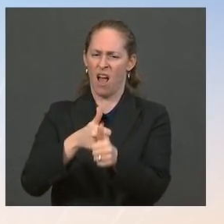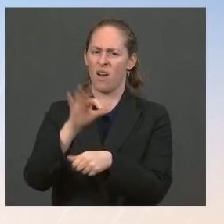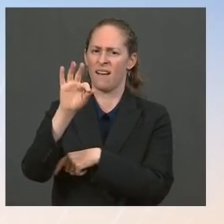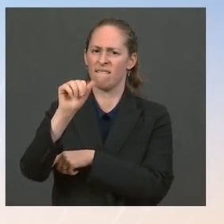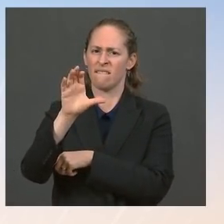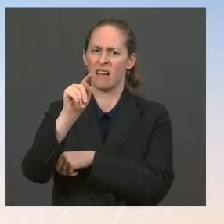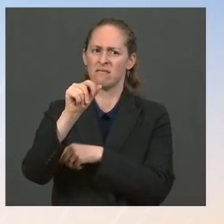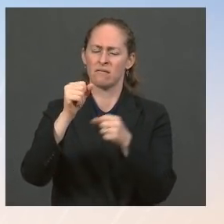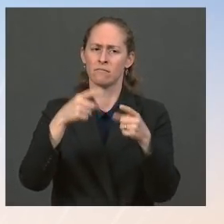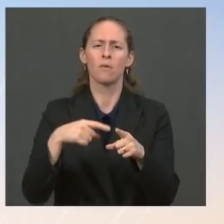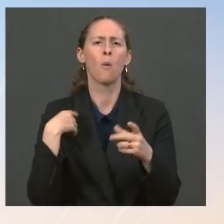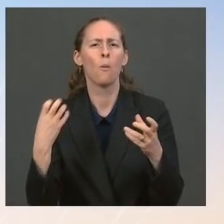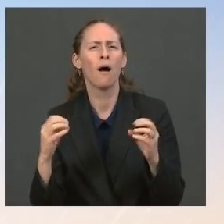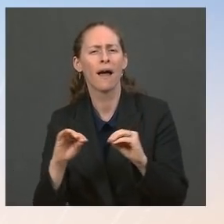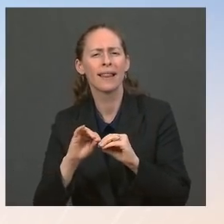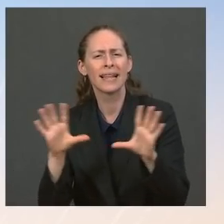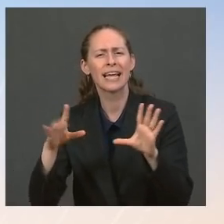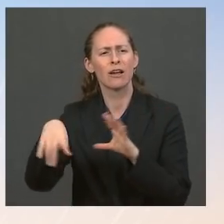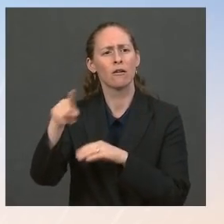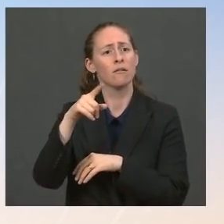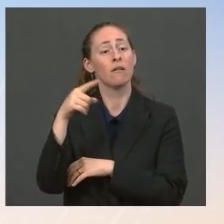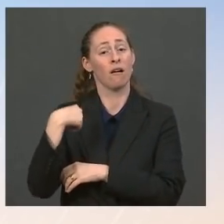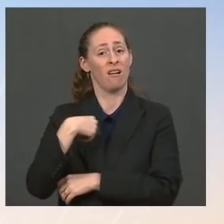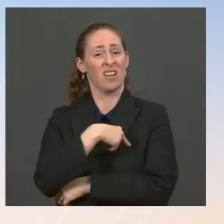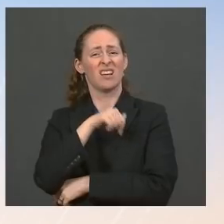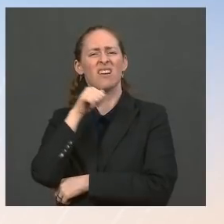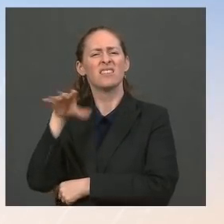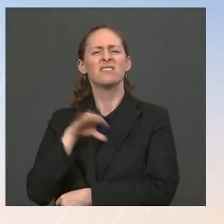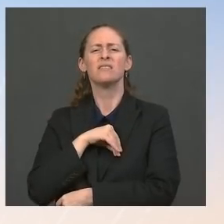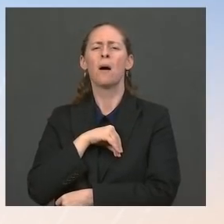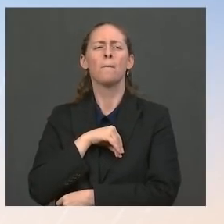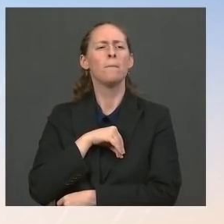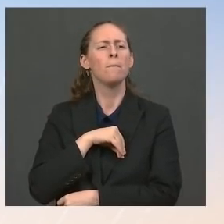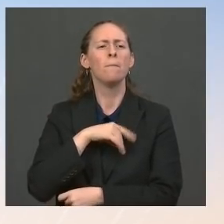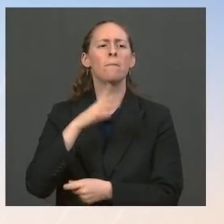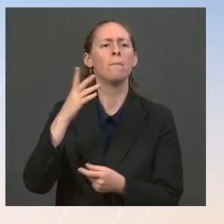Let me be clear: The department does not tolerate any mistreatment of any migrant